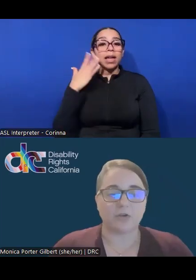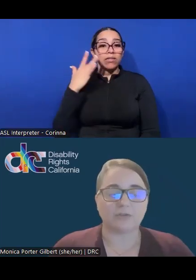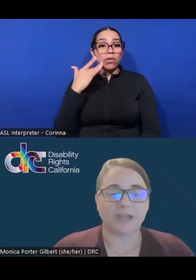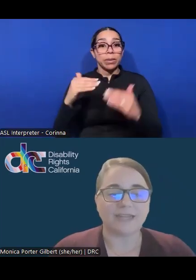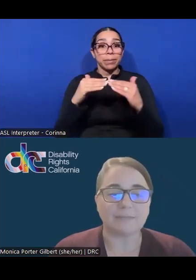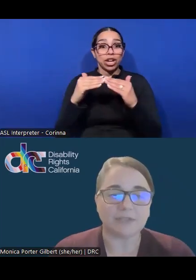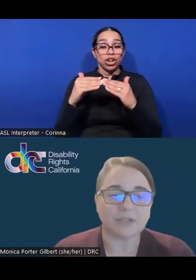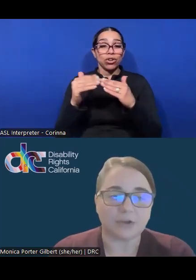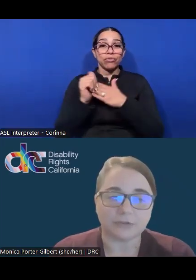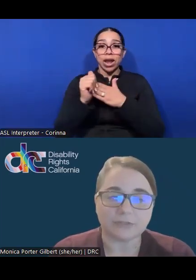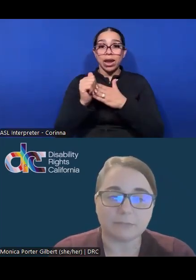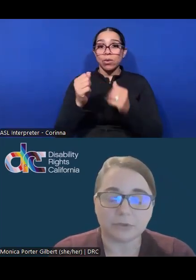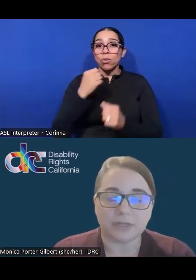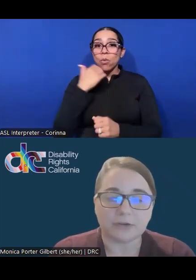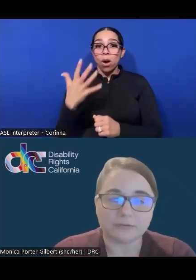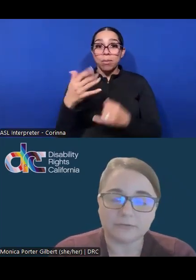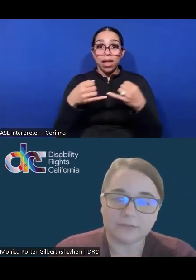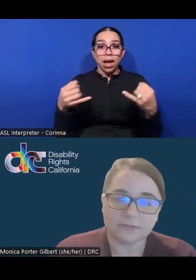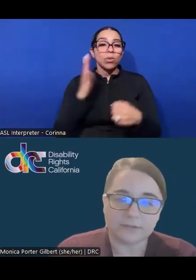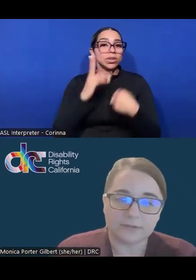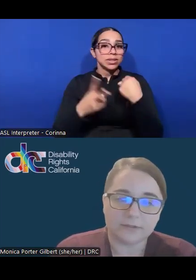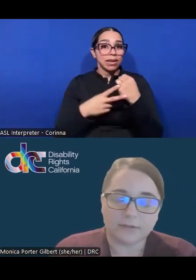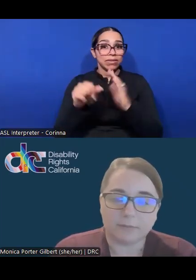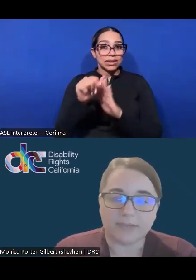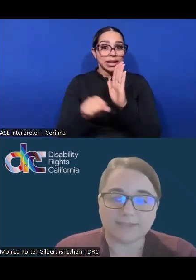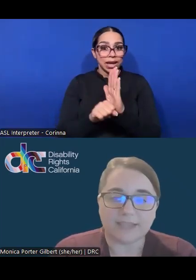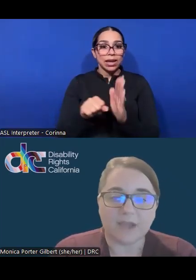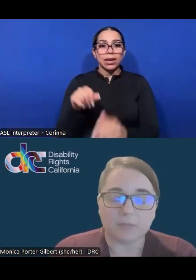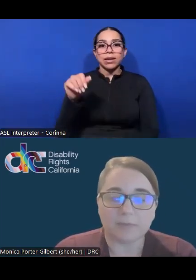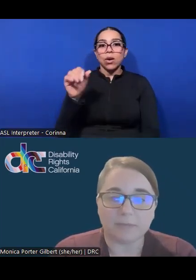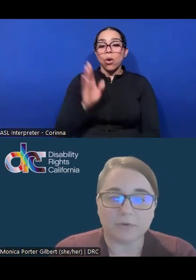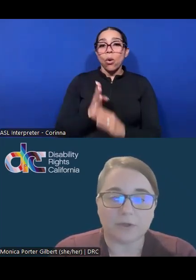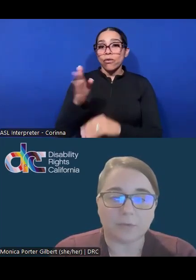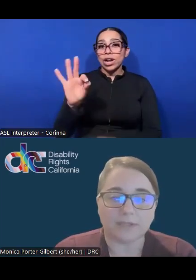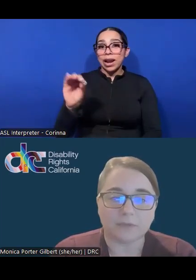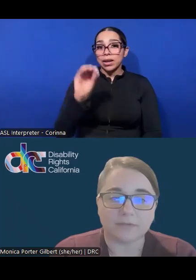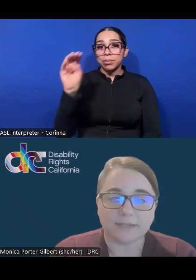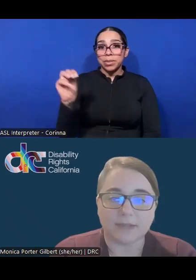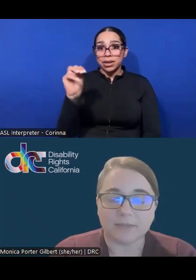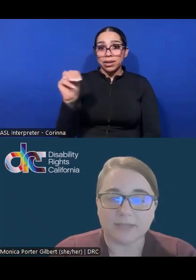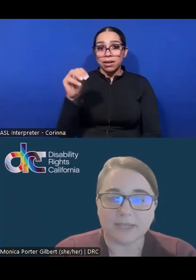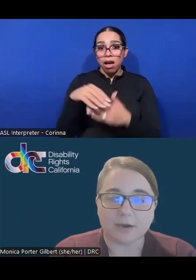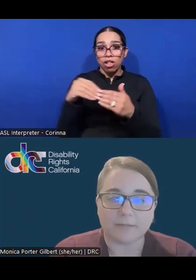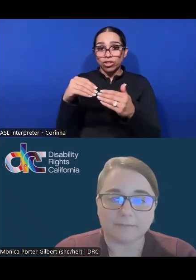over $90 million per year, because they've helped people who otherwise would have ended up in the E.R.